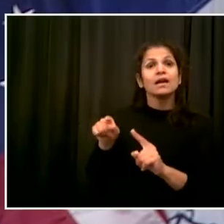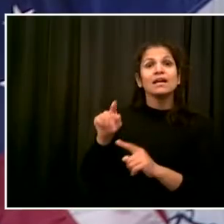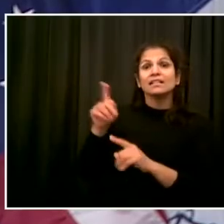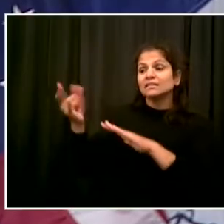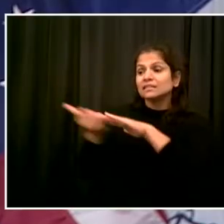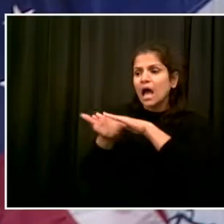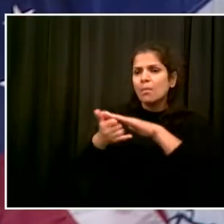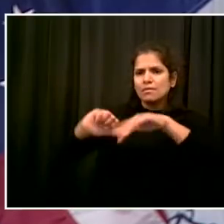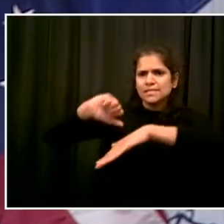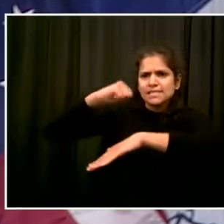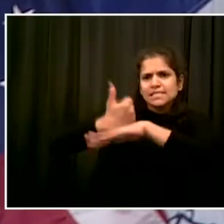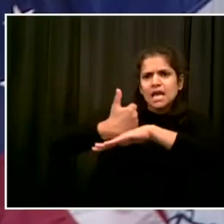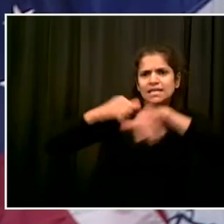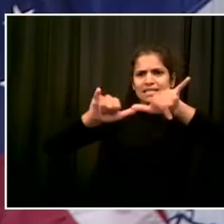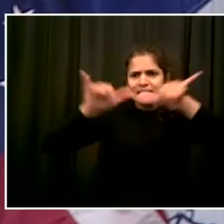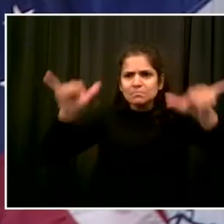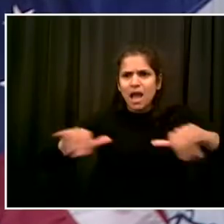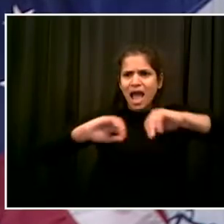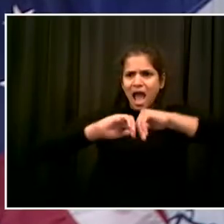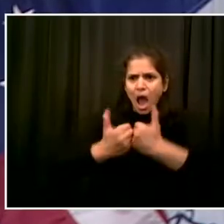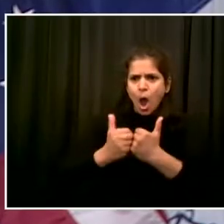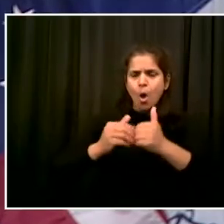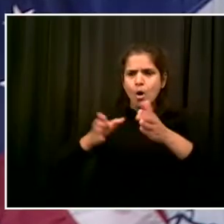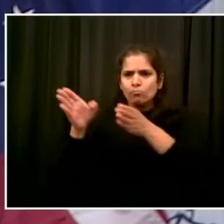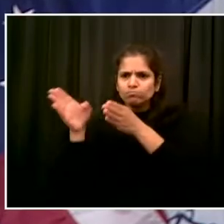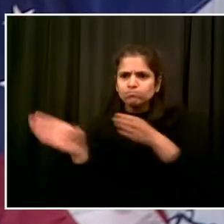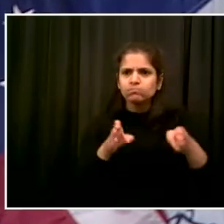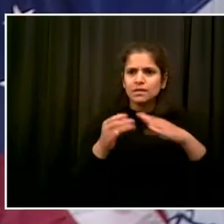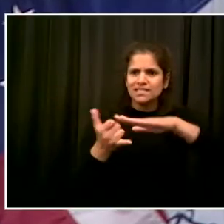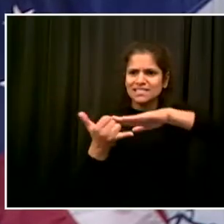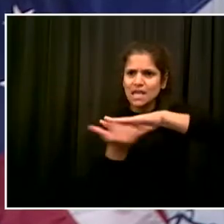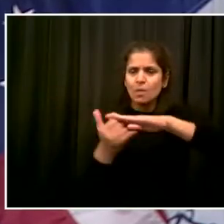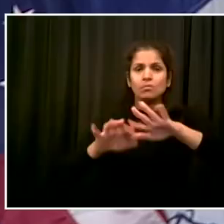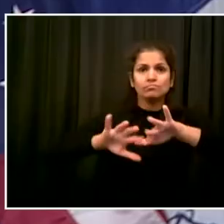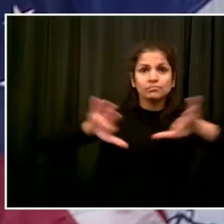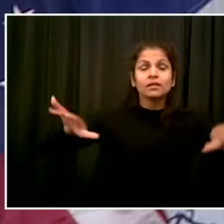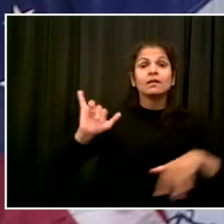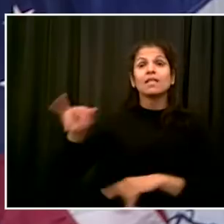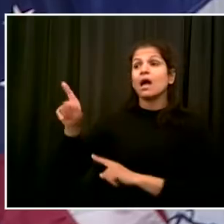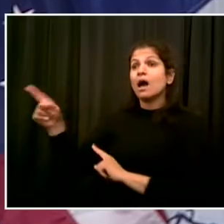MAKES SENSE. IT IS HEALTH AND FESATY FIRS T. LET'S BE CLEAR ABOUT THAT.